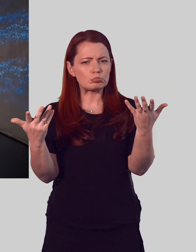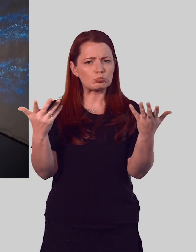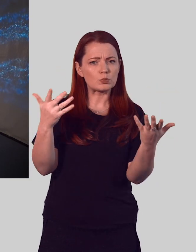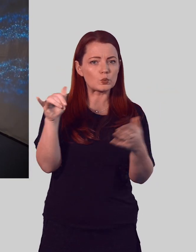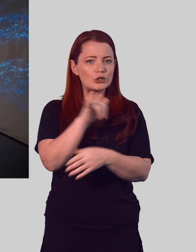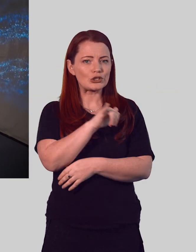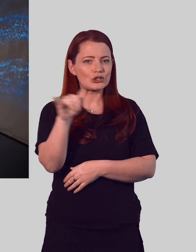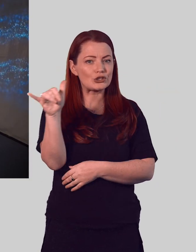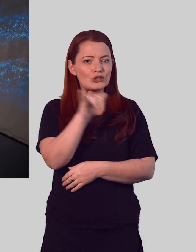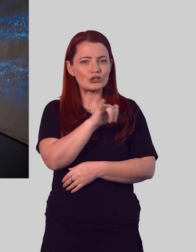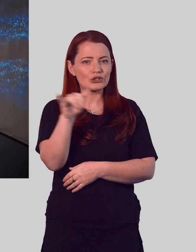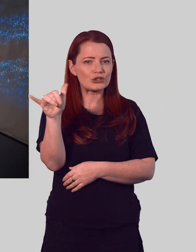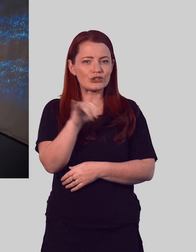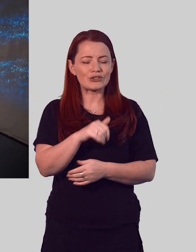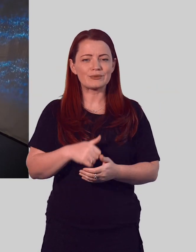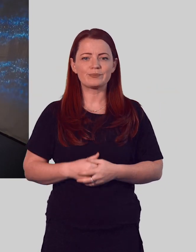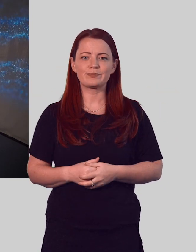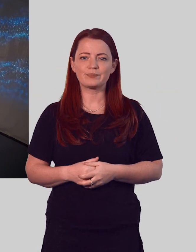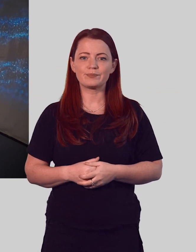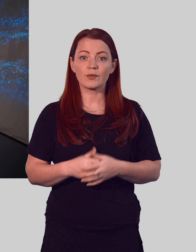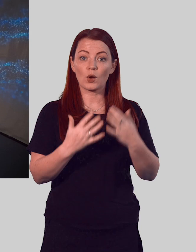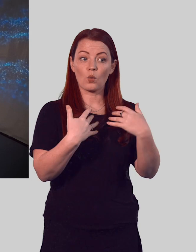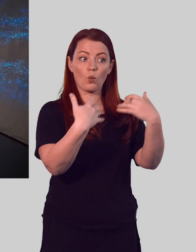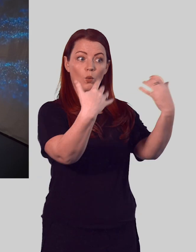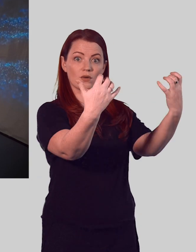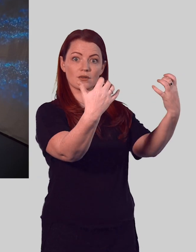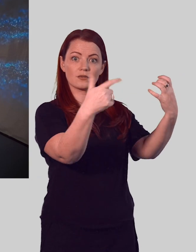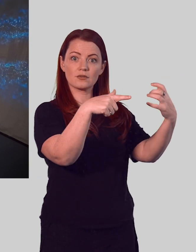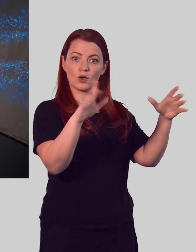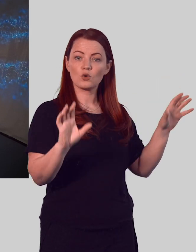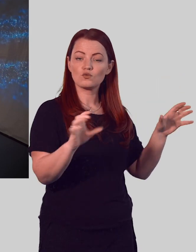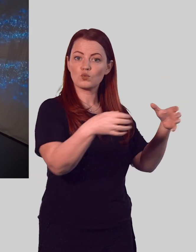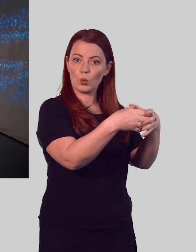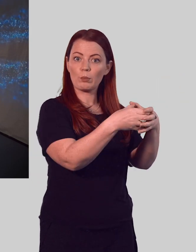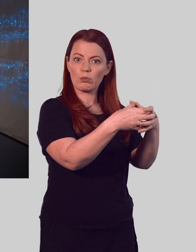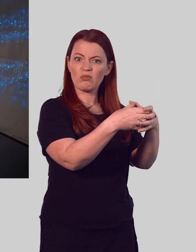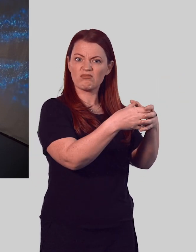An audience is a group of people who participate in a show or encounter a